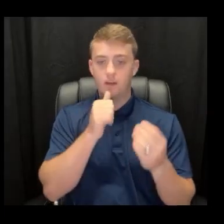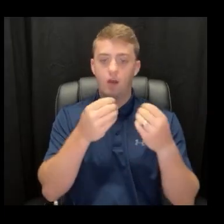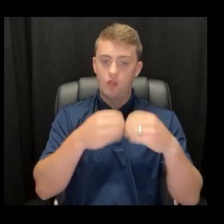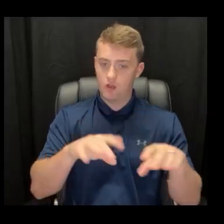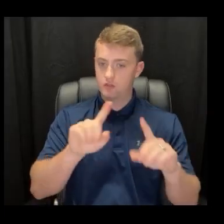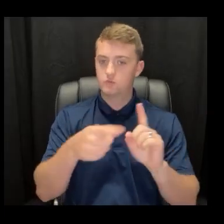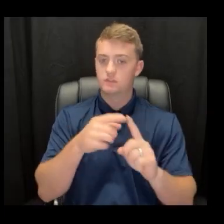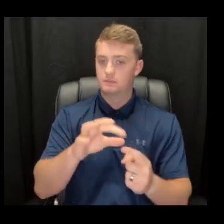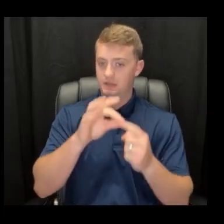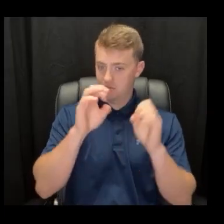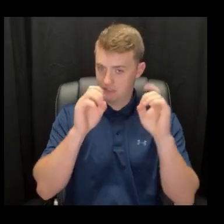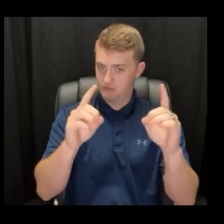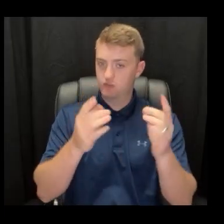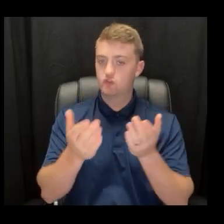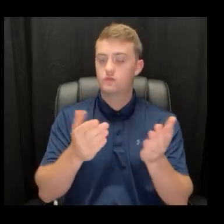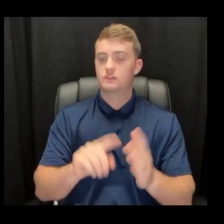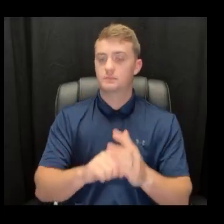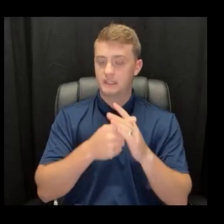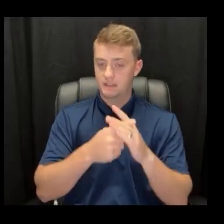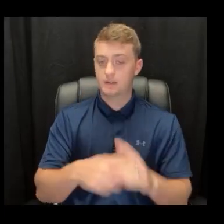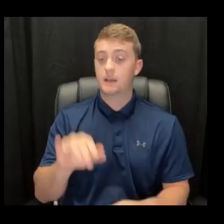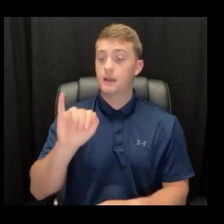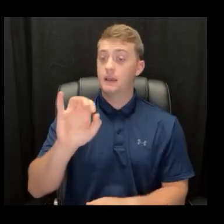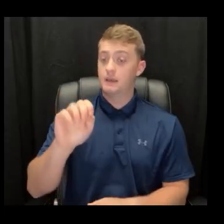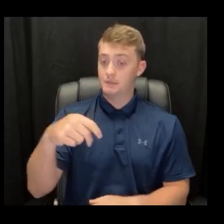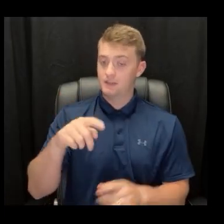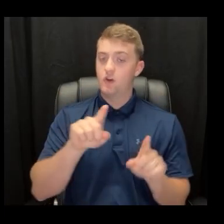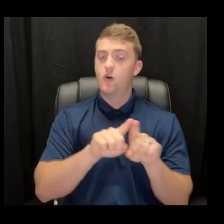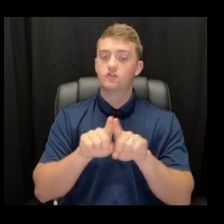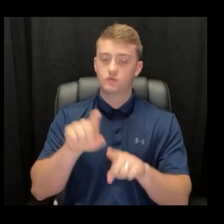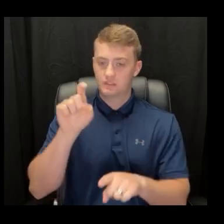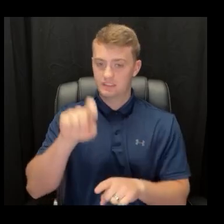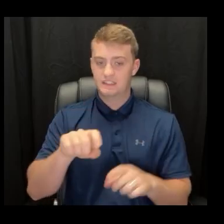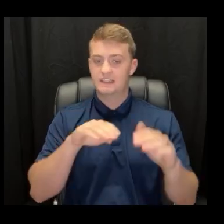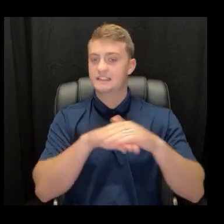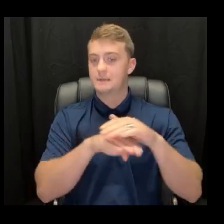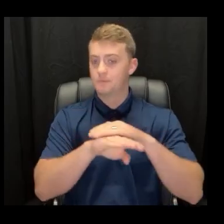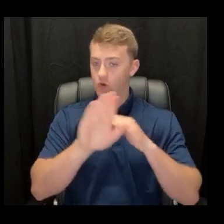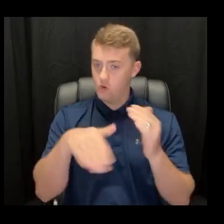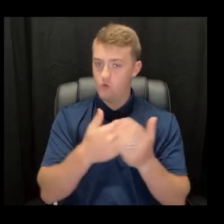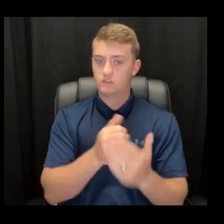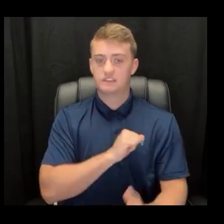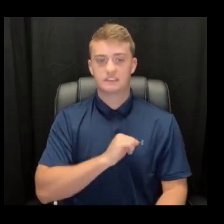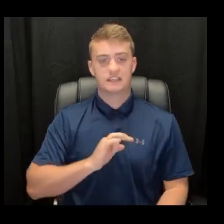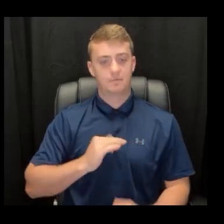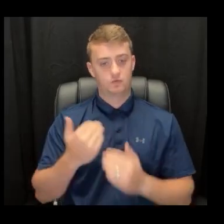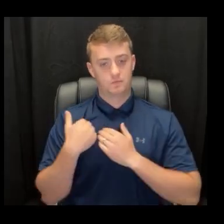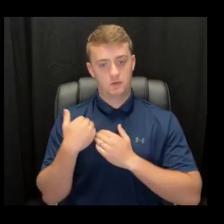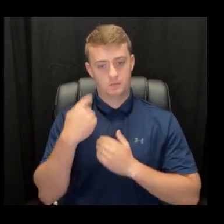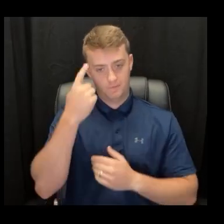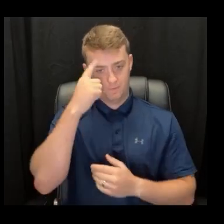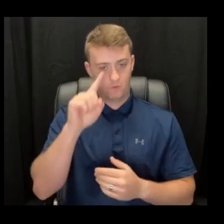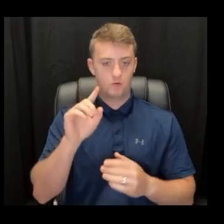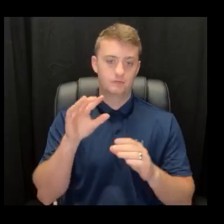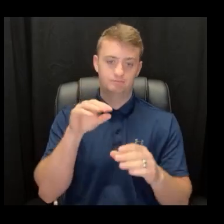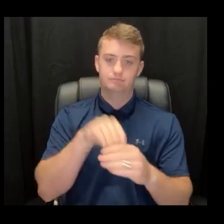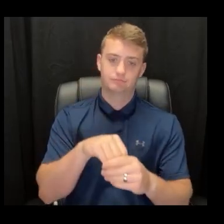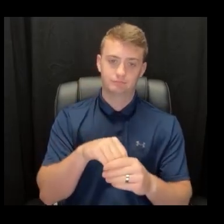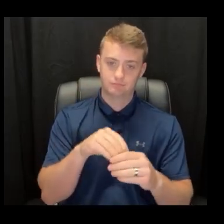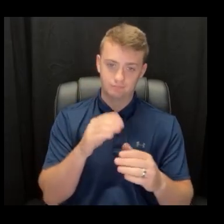education begins. IEPs must also be accessible to all staff responsible for implementation.